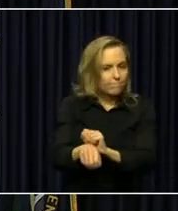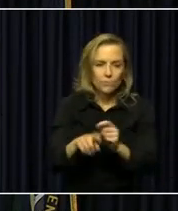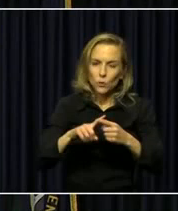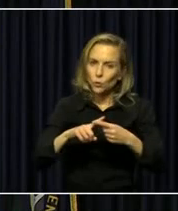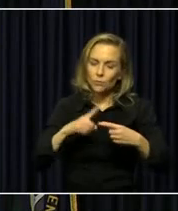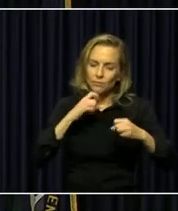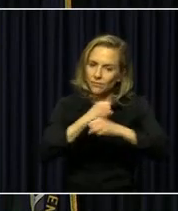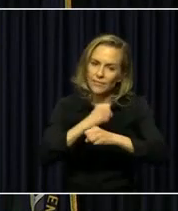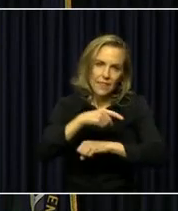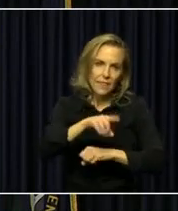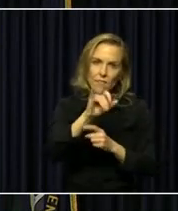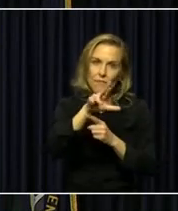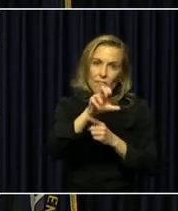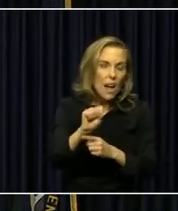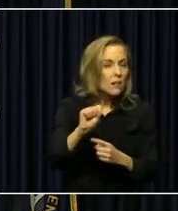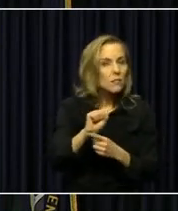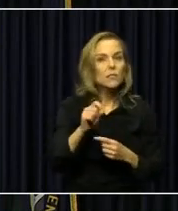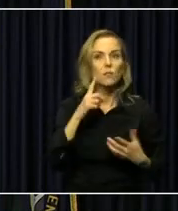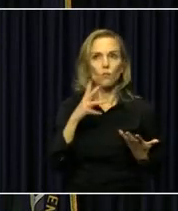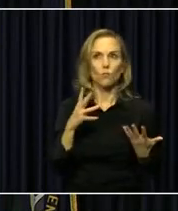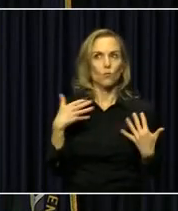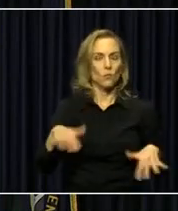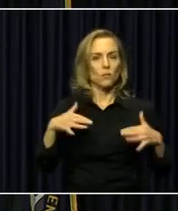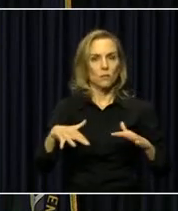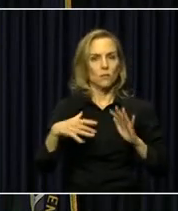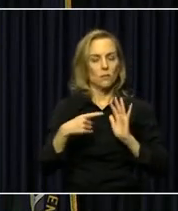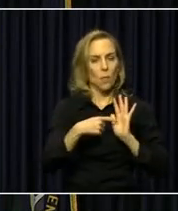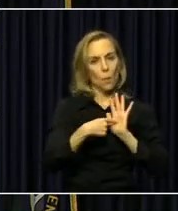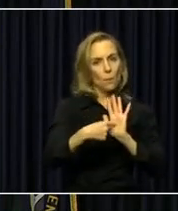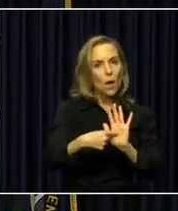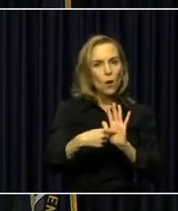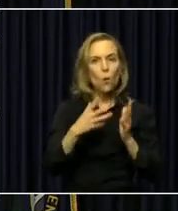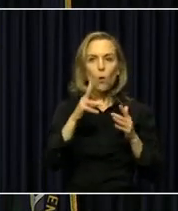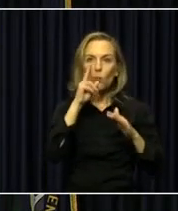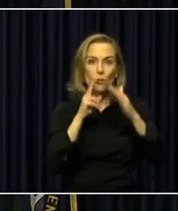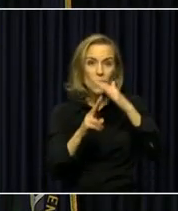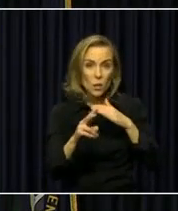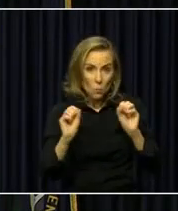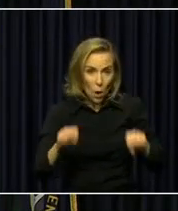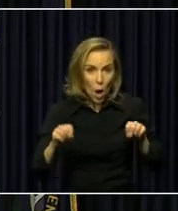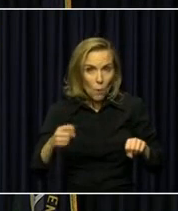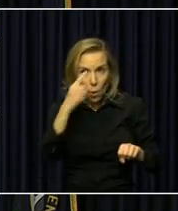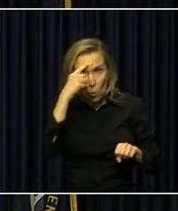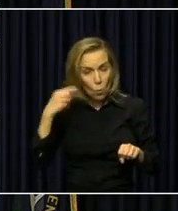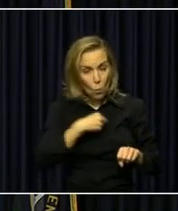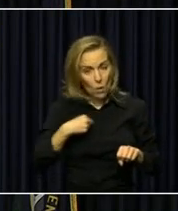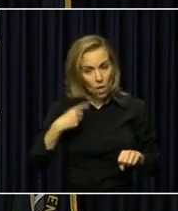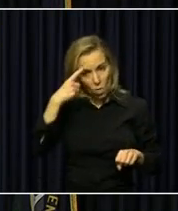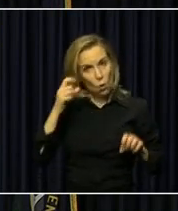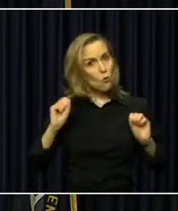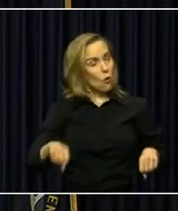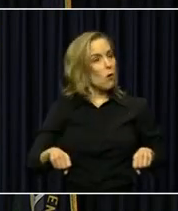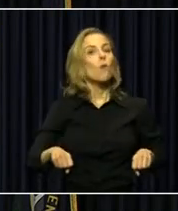WORKING. AND WHAT I LIKE IS NOT ONLY DID WE NOT GO UP AS FAST AND AS